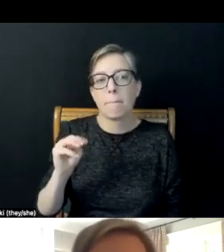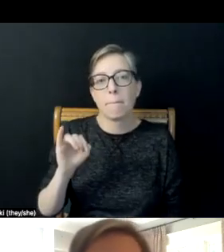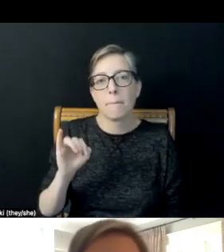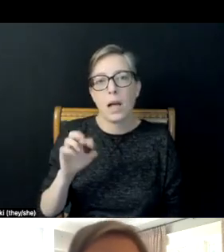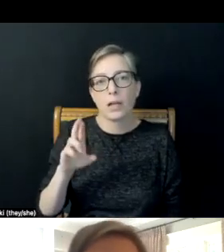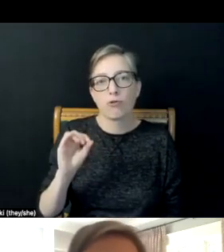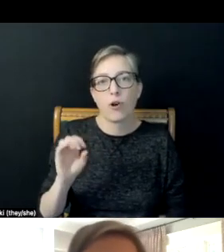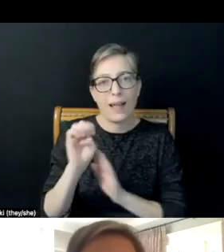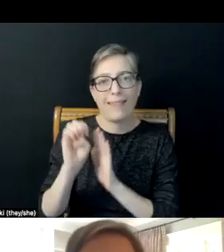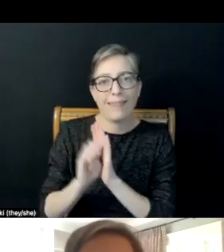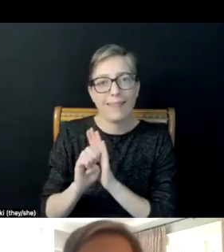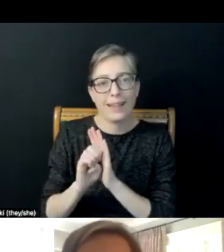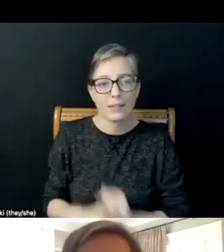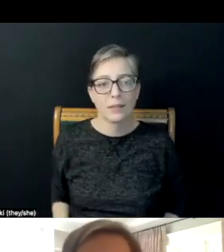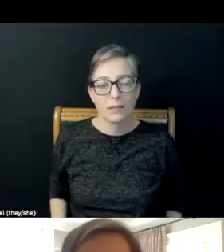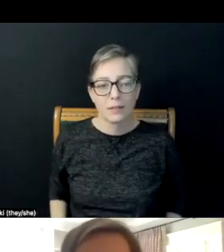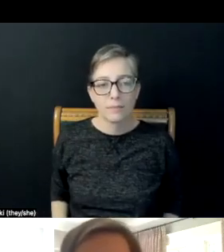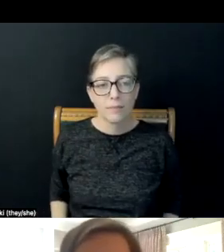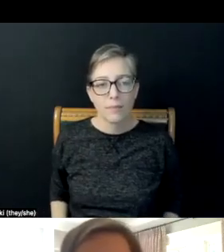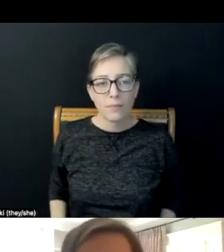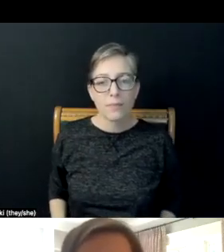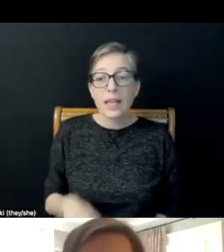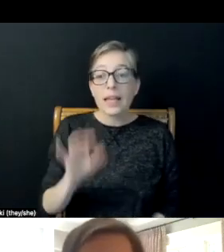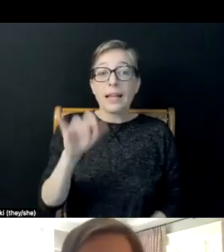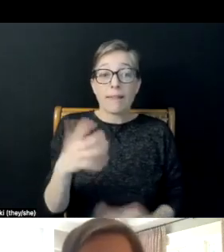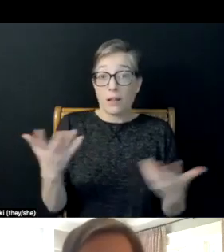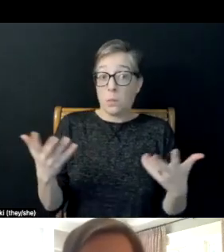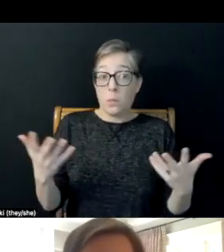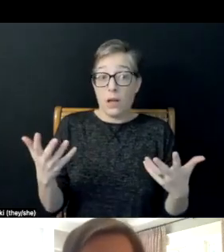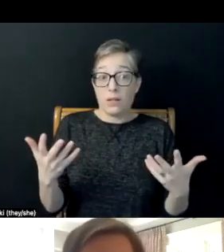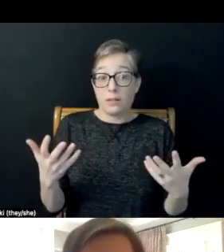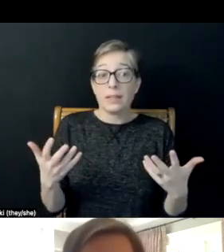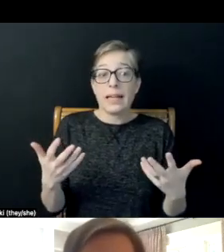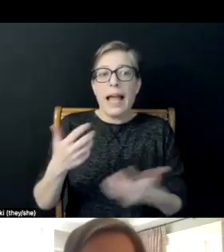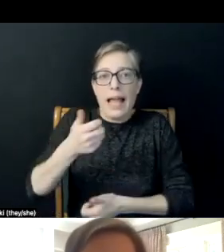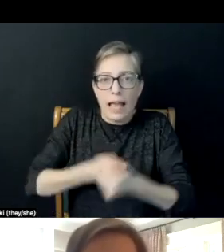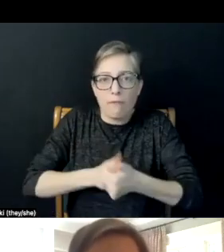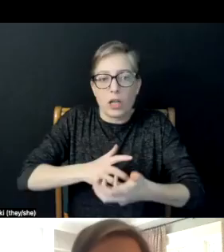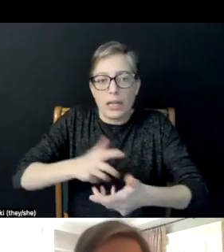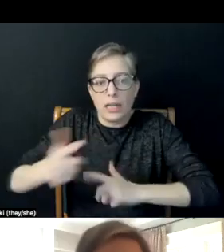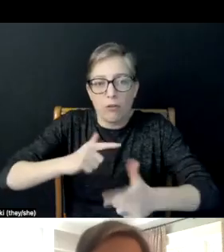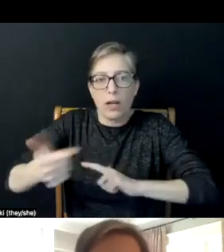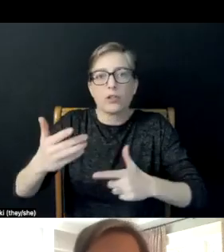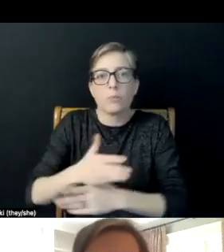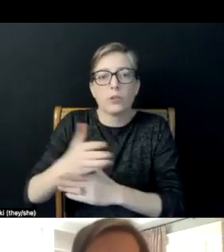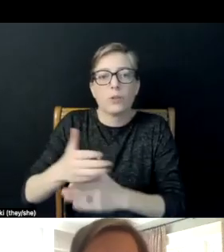is really described as every interaction that happens between every doctor and every patient. Instead of it being this broad moment,